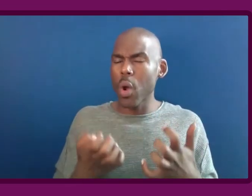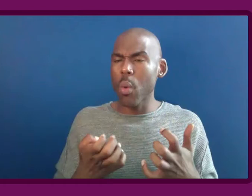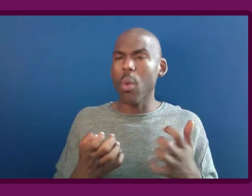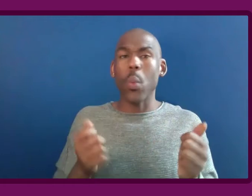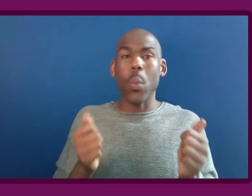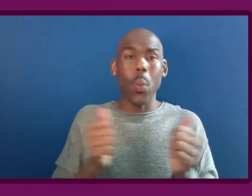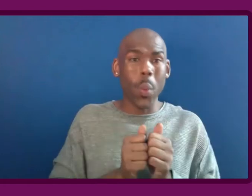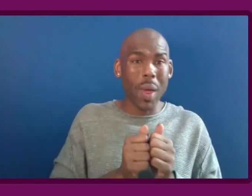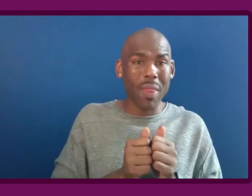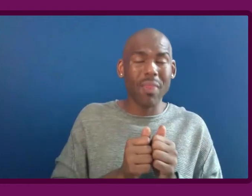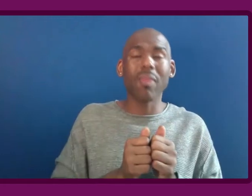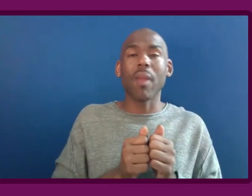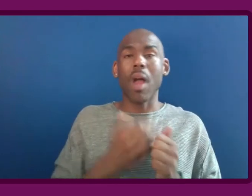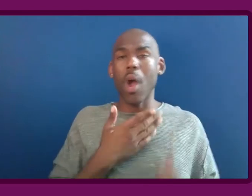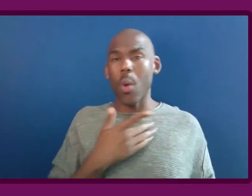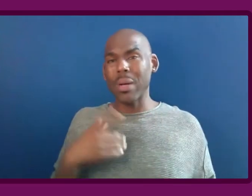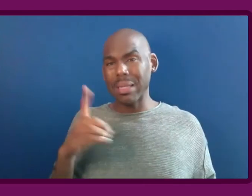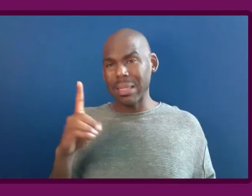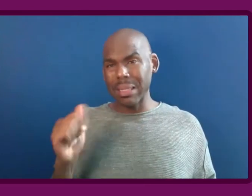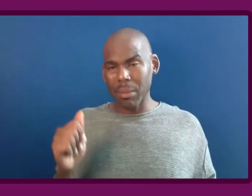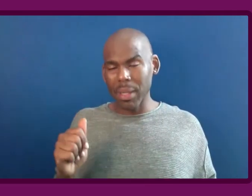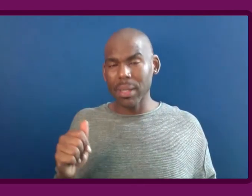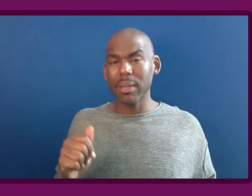disability but with our disability." Ashley Inkumsah: Absolutely. Maryangel Garcia-Ramos: